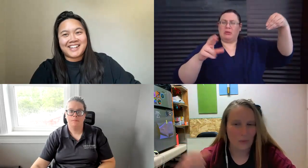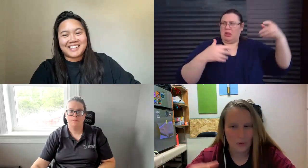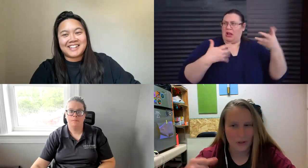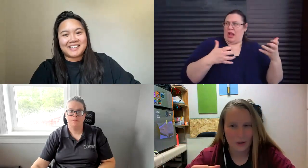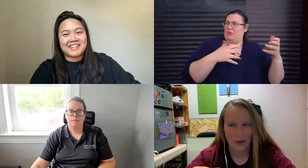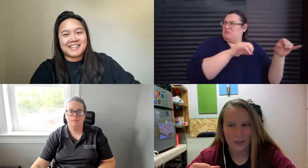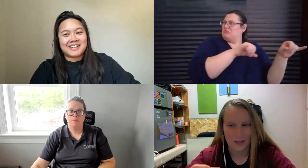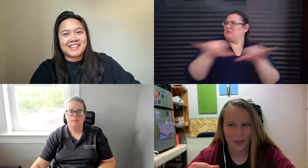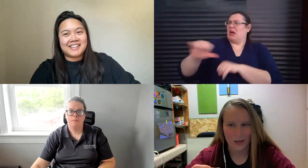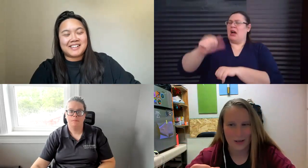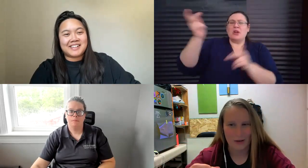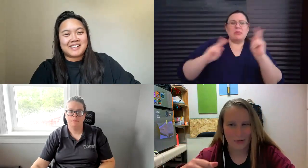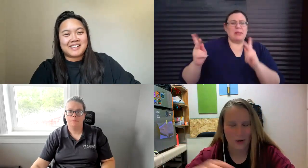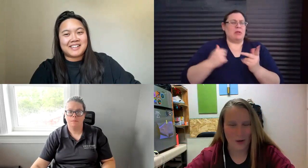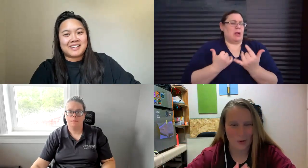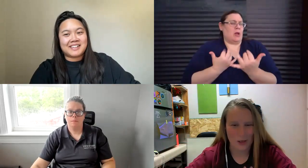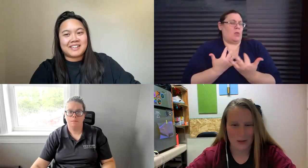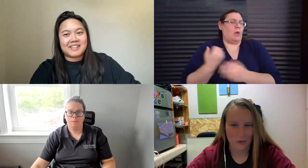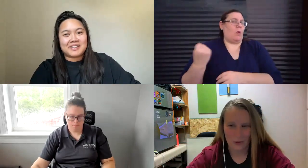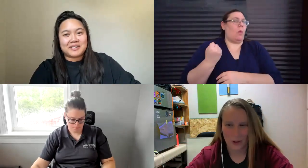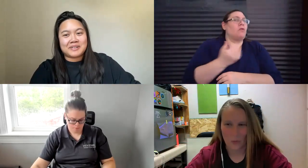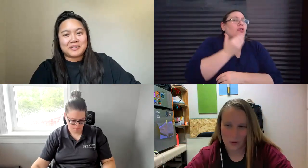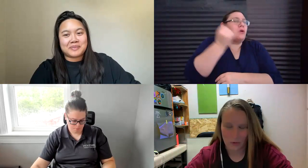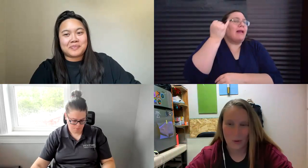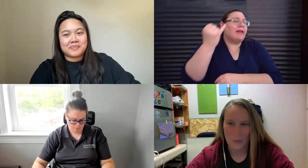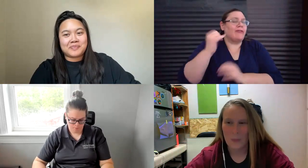really good idea for an application for one of them.